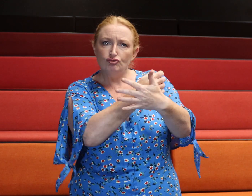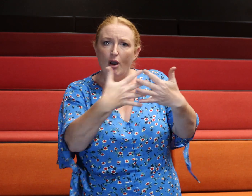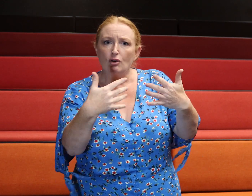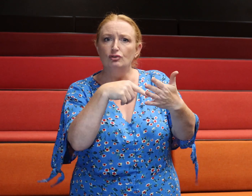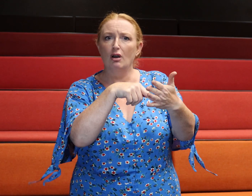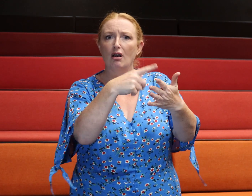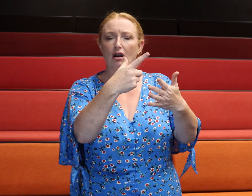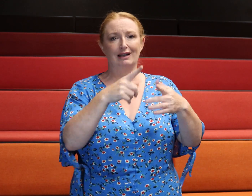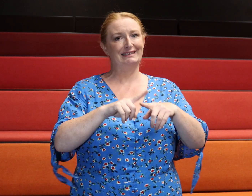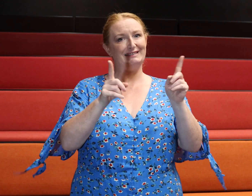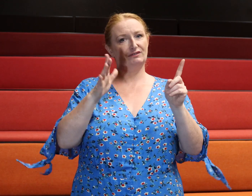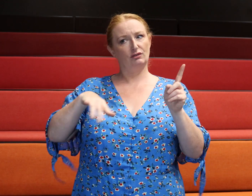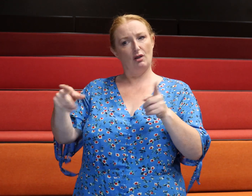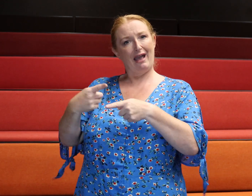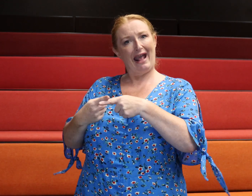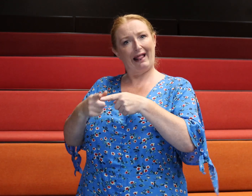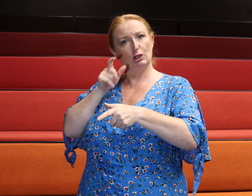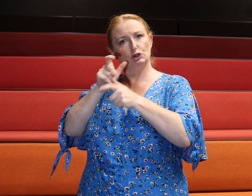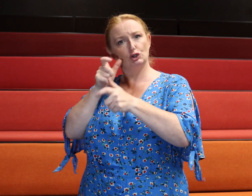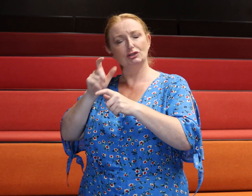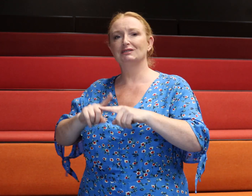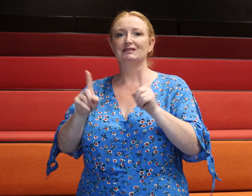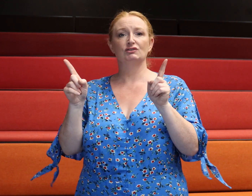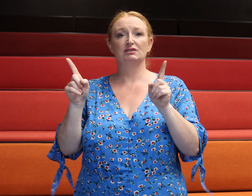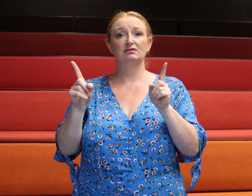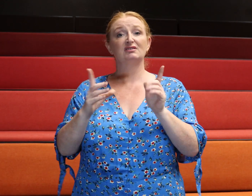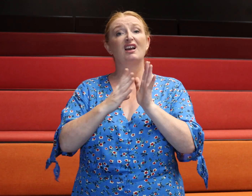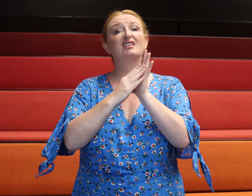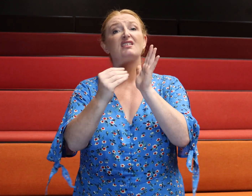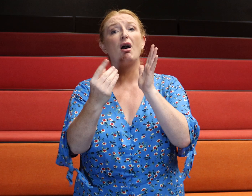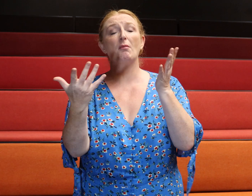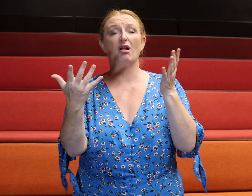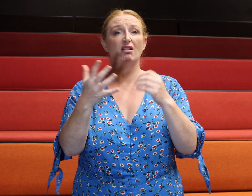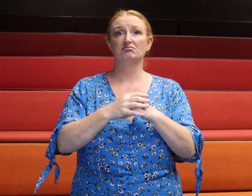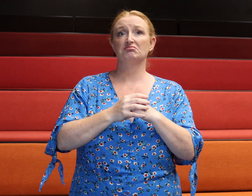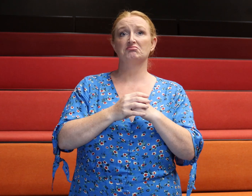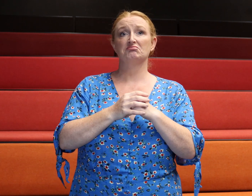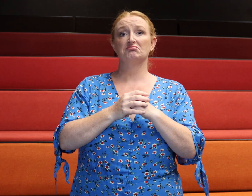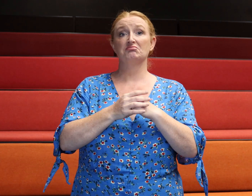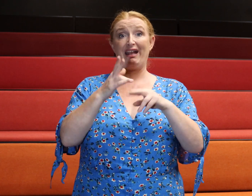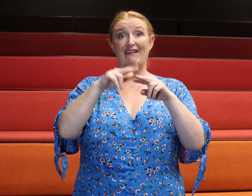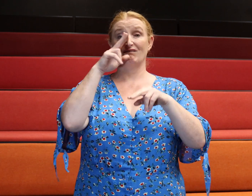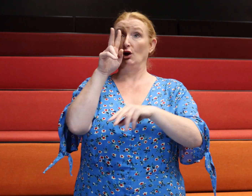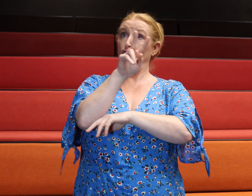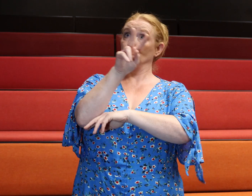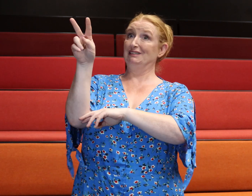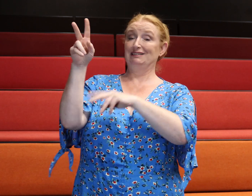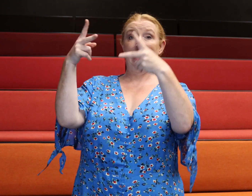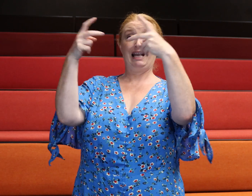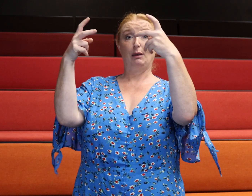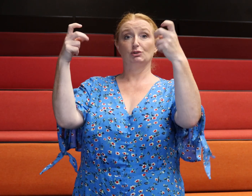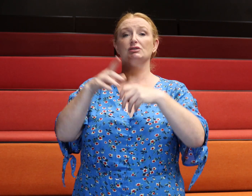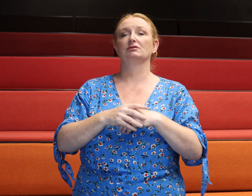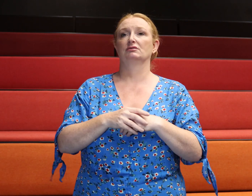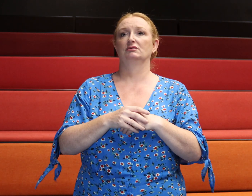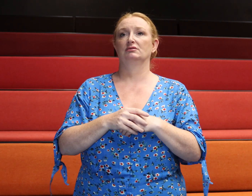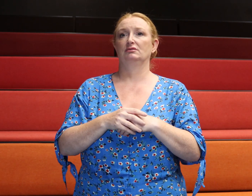which is very different from English. So for example, if you were reading on a caption board the words,